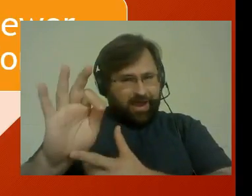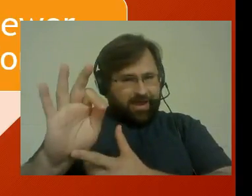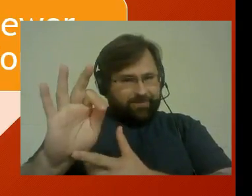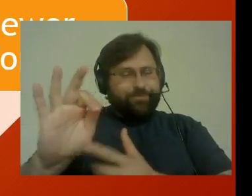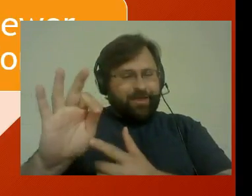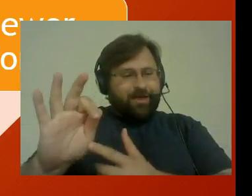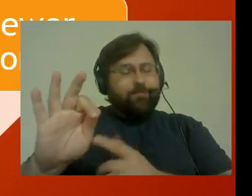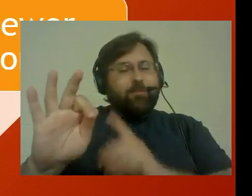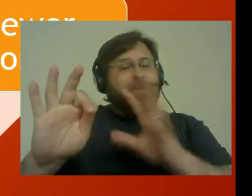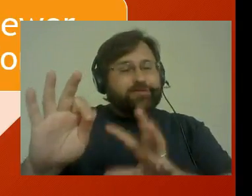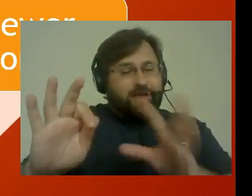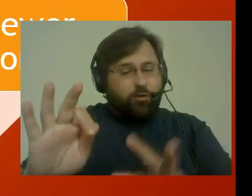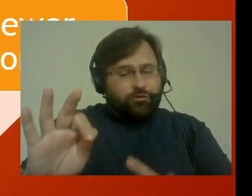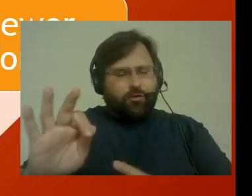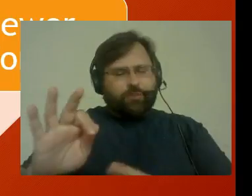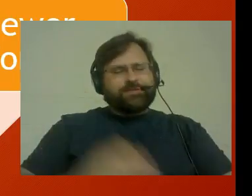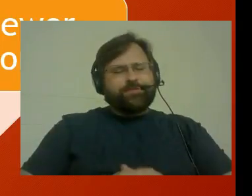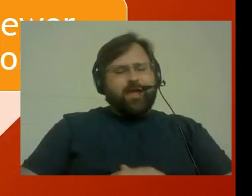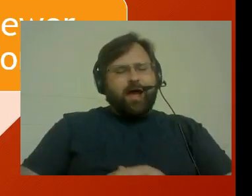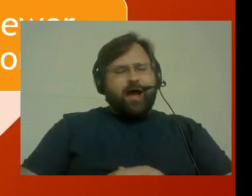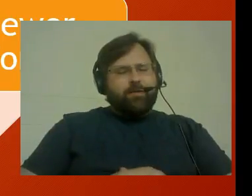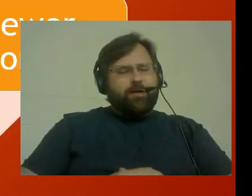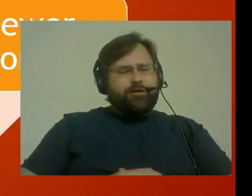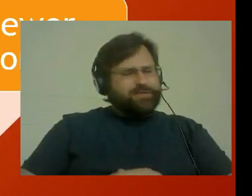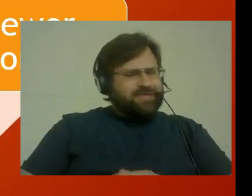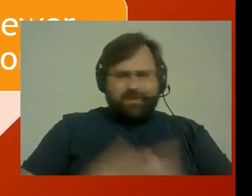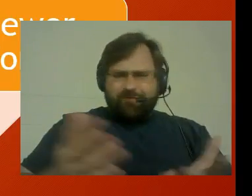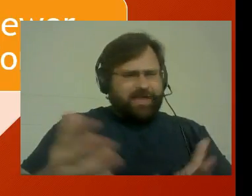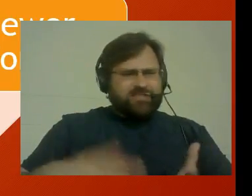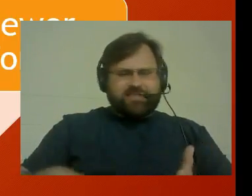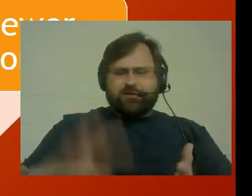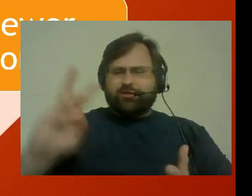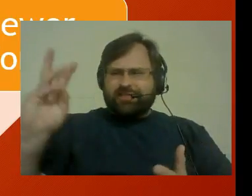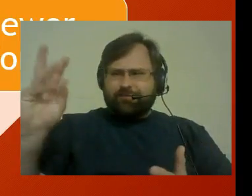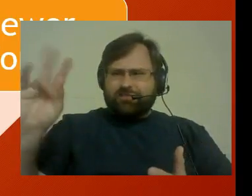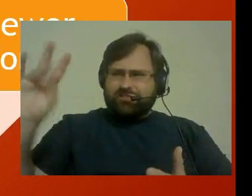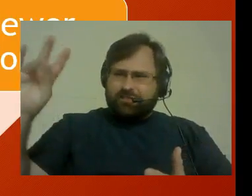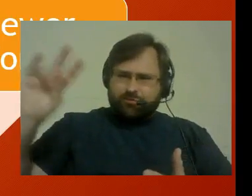using the older forms you'll see some variations there so you'll see them sort